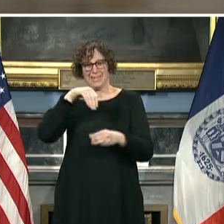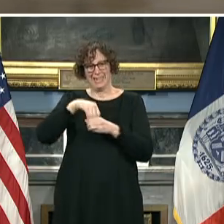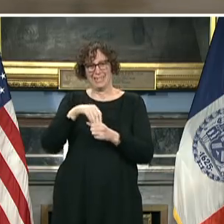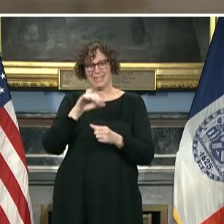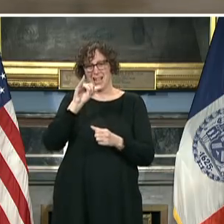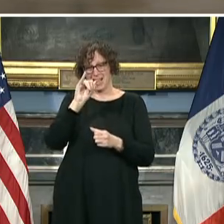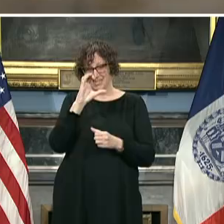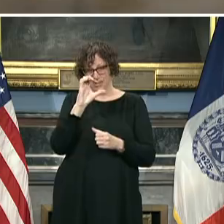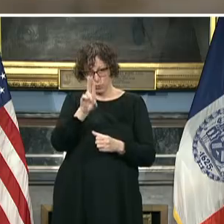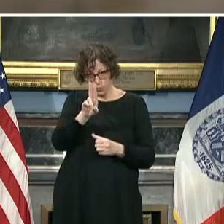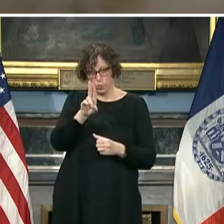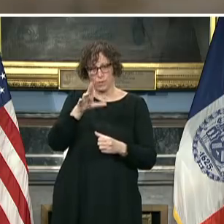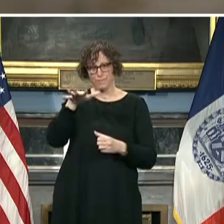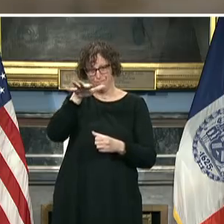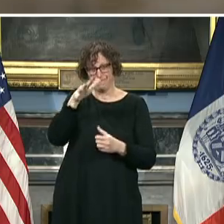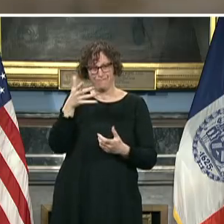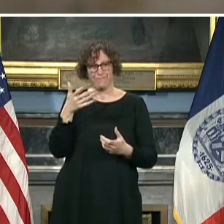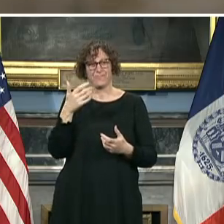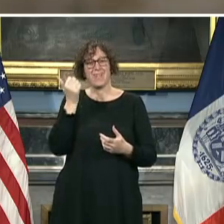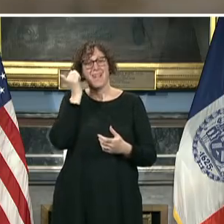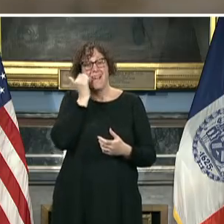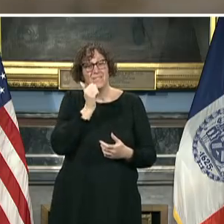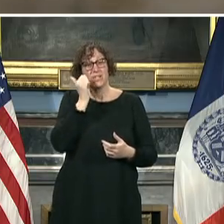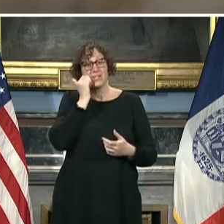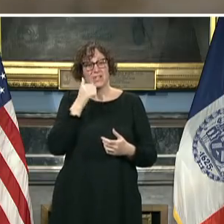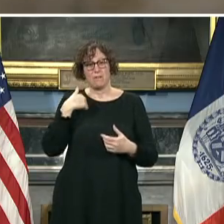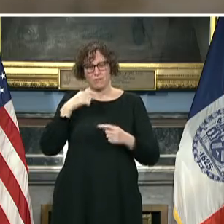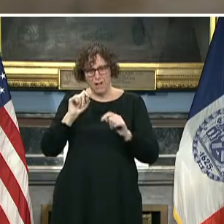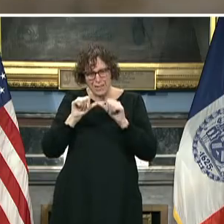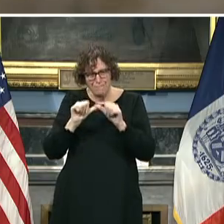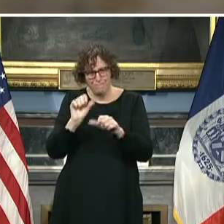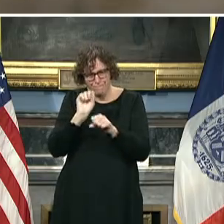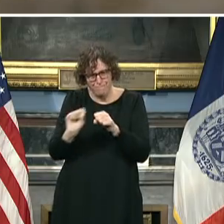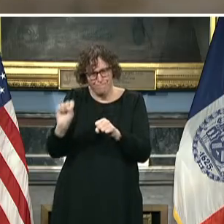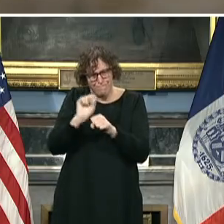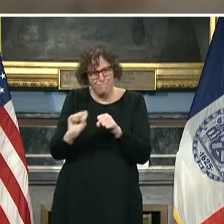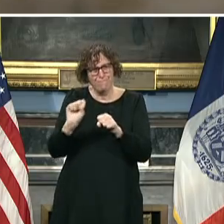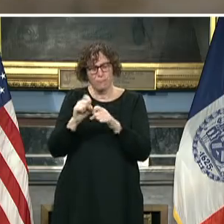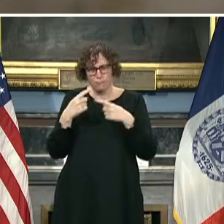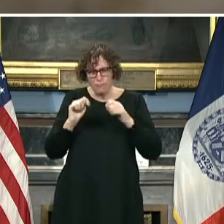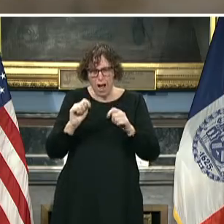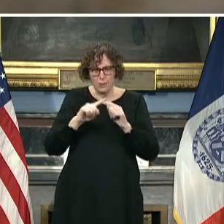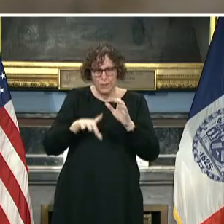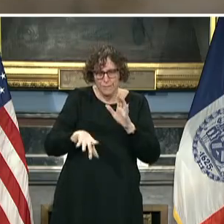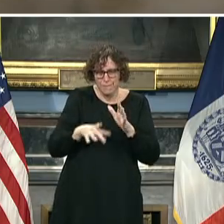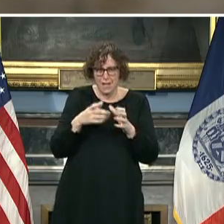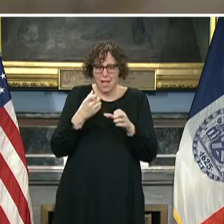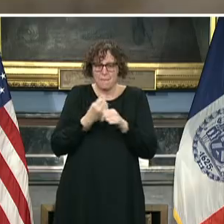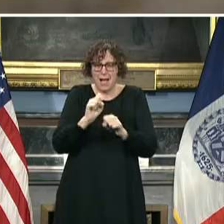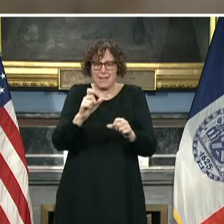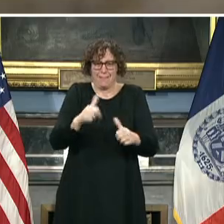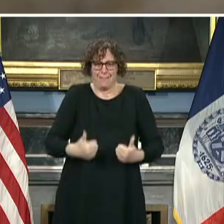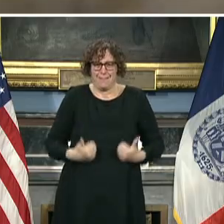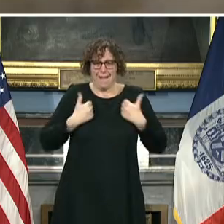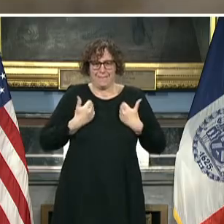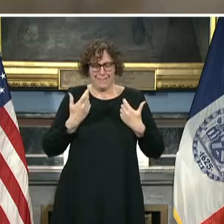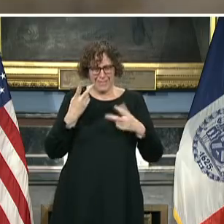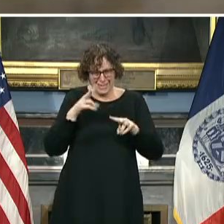FIGHTING FOR THEIR LVEIS IN ICUs. THAT'S WHY WE SHOW UP EVERY D,AY RTOEUCDE THE NUMBER OF LIVES LOST. AND MORE GOOD